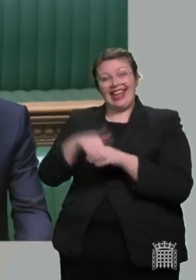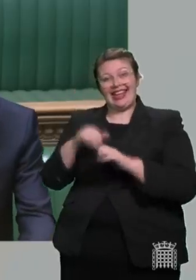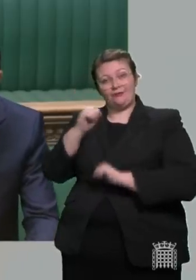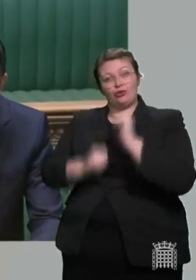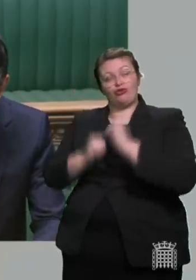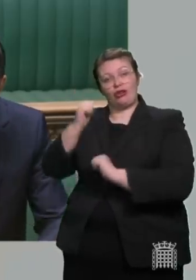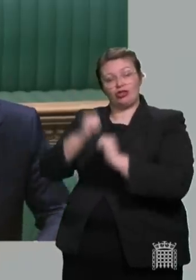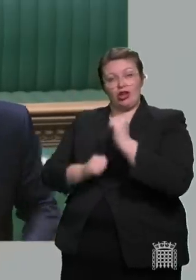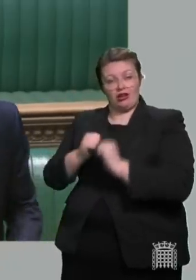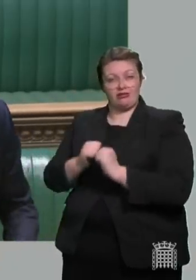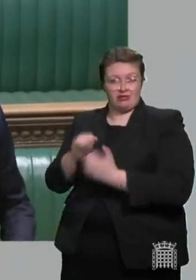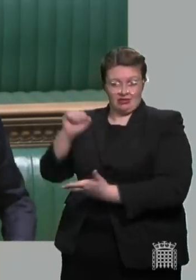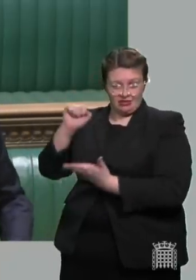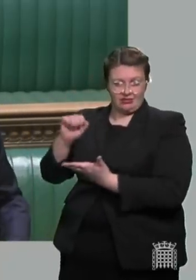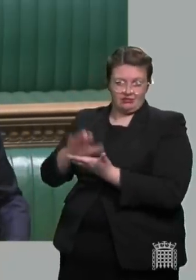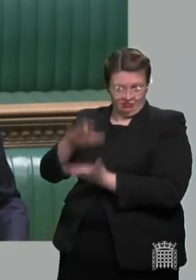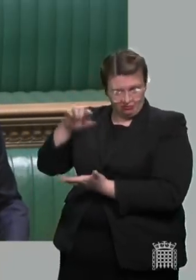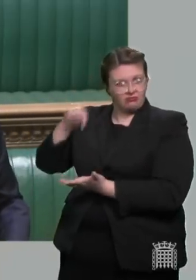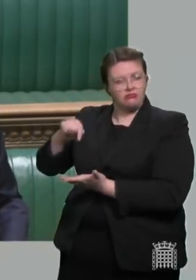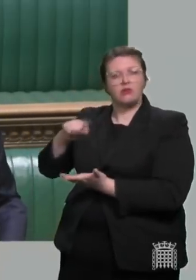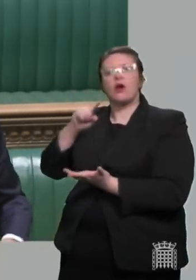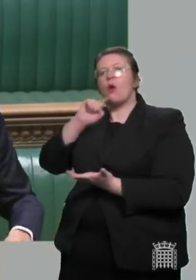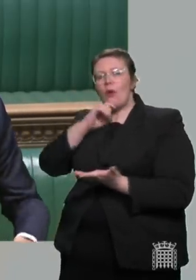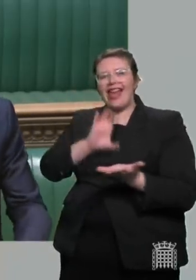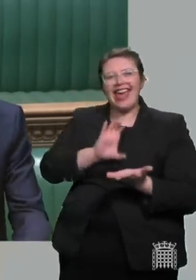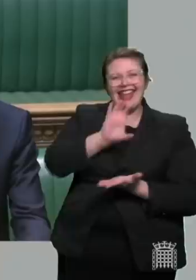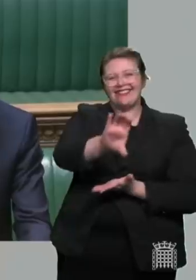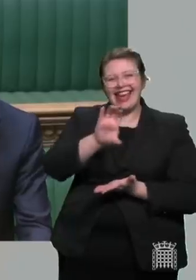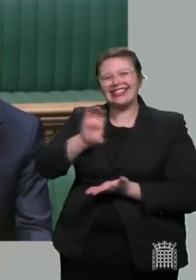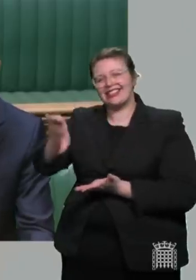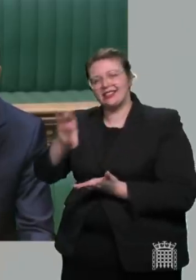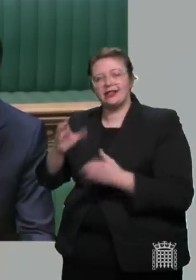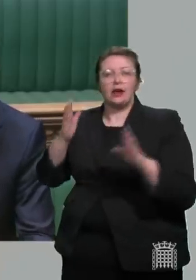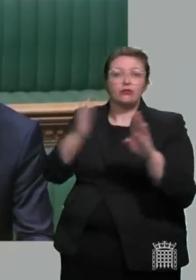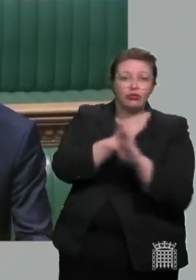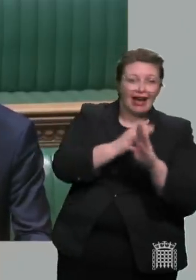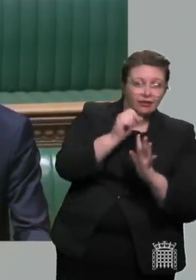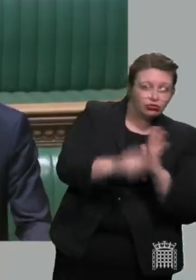the bank will invest across the UK in public and private projects to finance the green